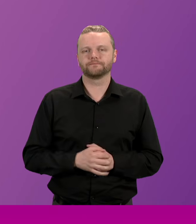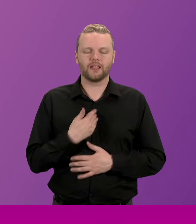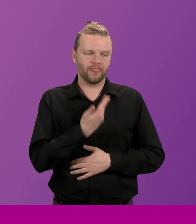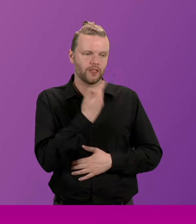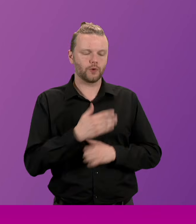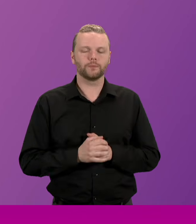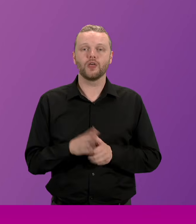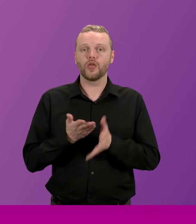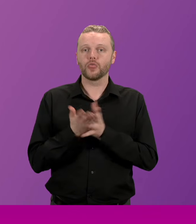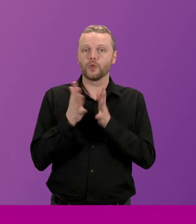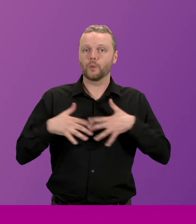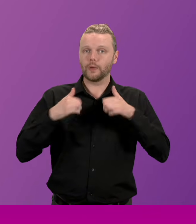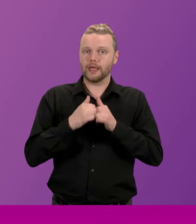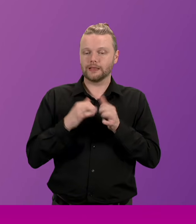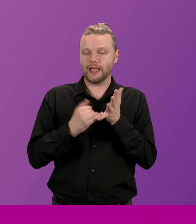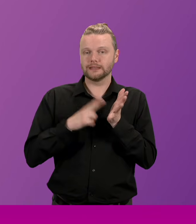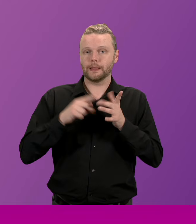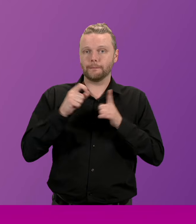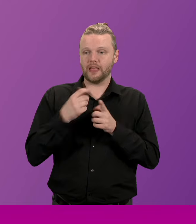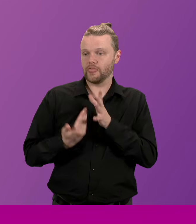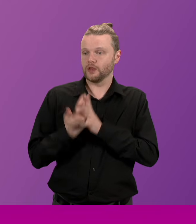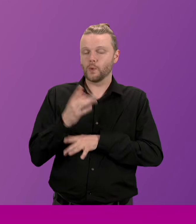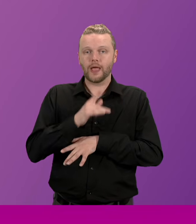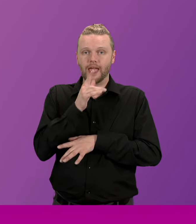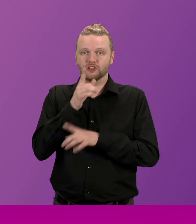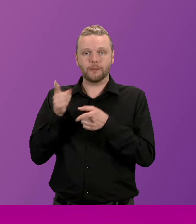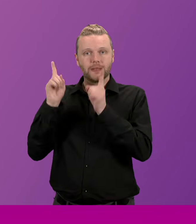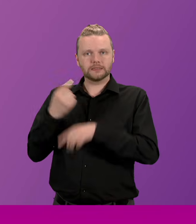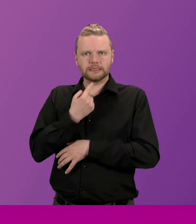Over the weekend, the Scottish National Party’s new Minister for Europe, External Affairs and Energy said that the Scottish Government’s